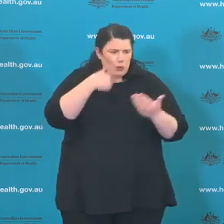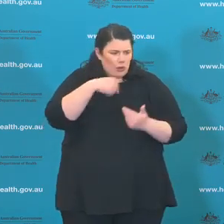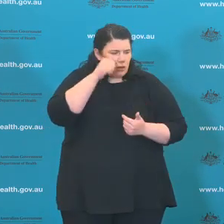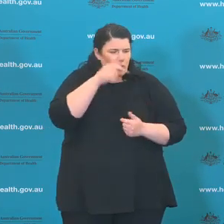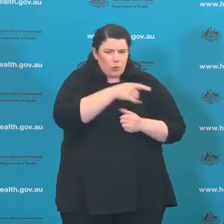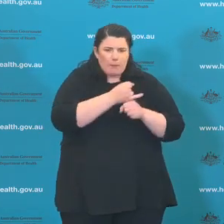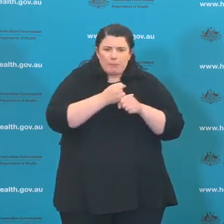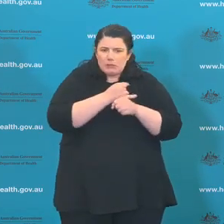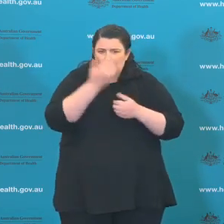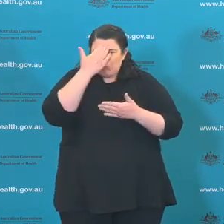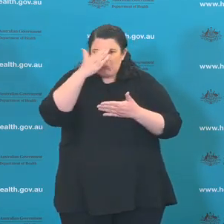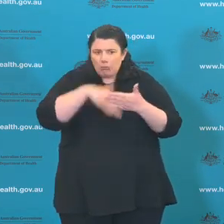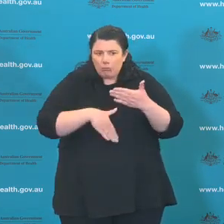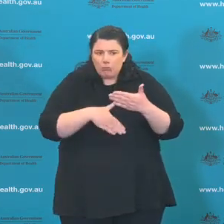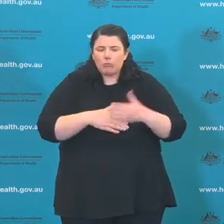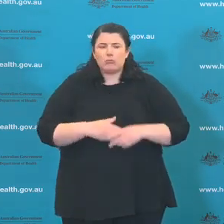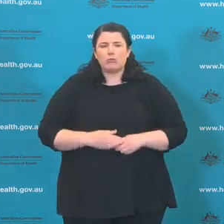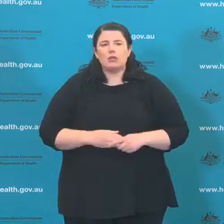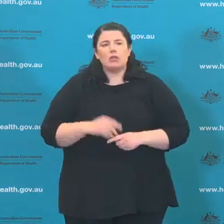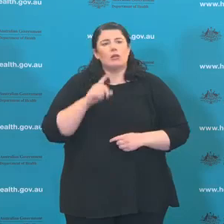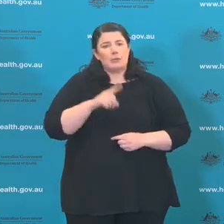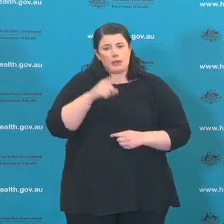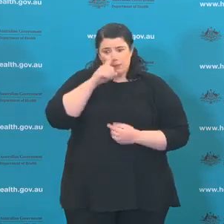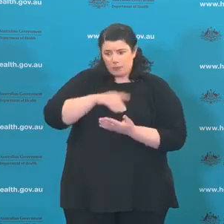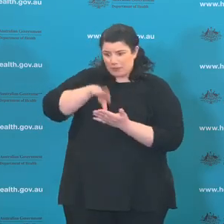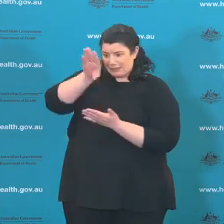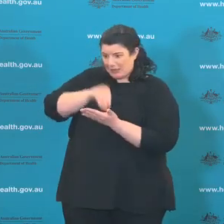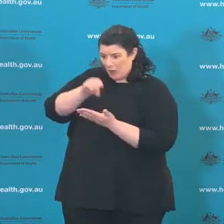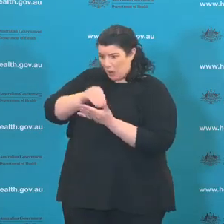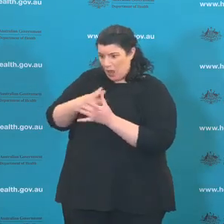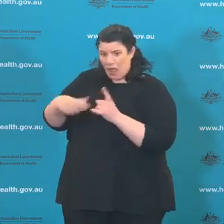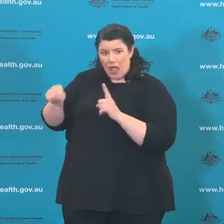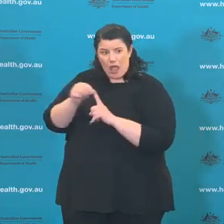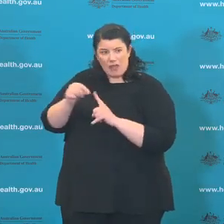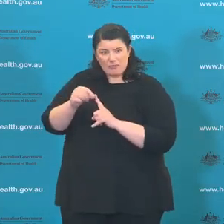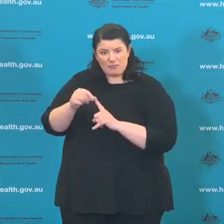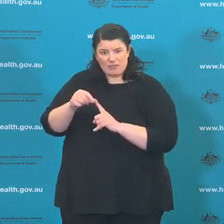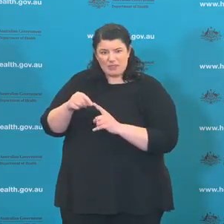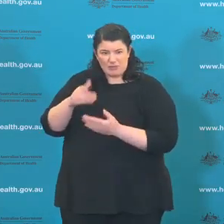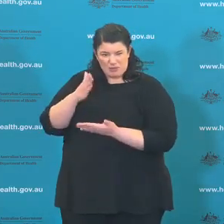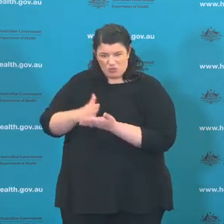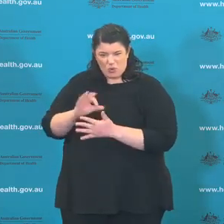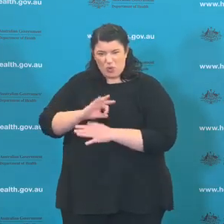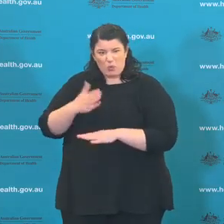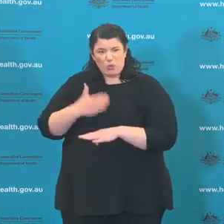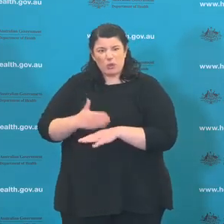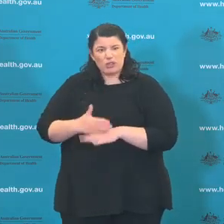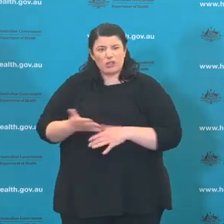could be a when they were told to download this app and it probably wasn't working? Well I was one of the